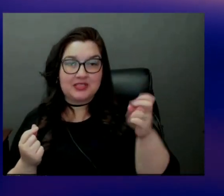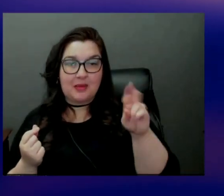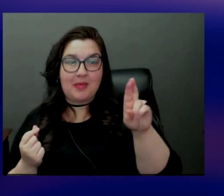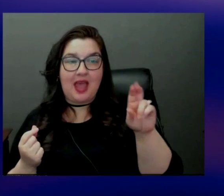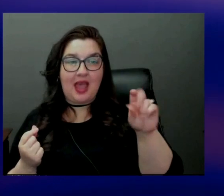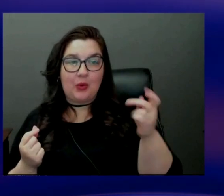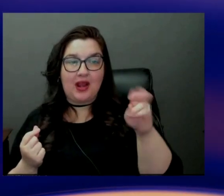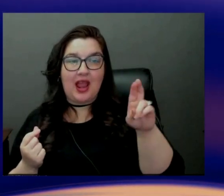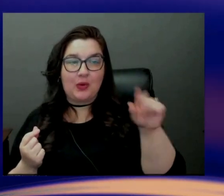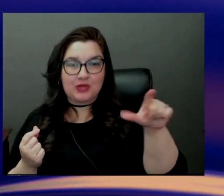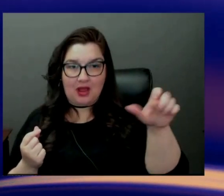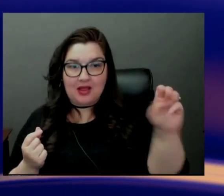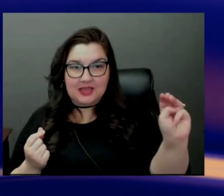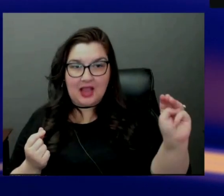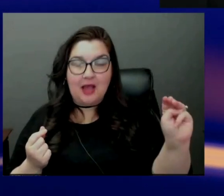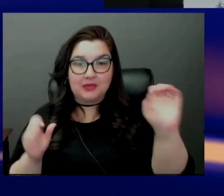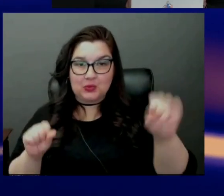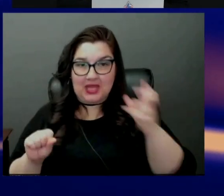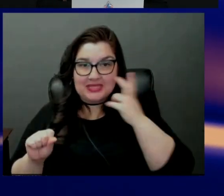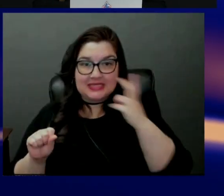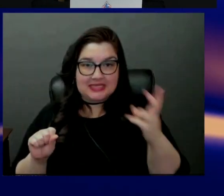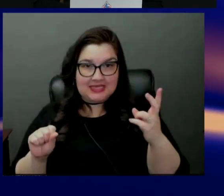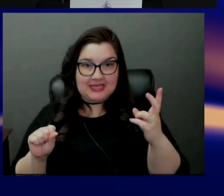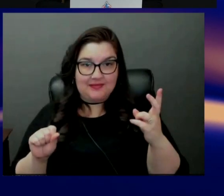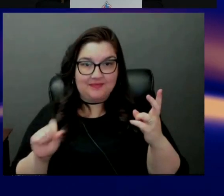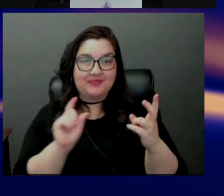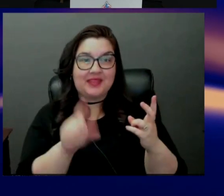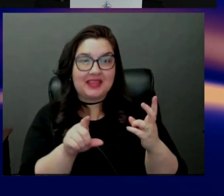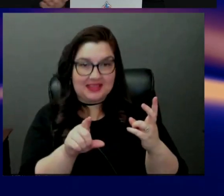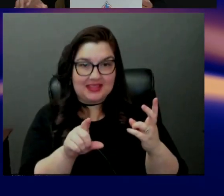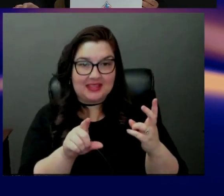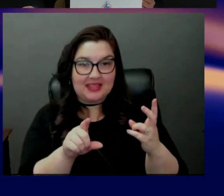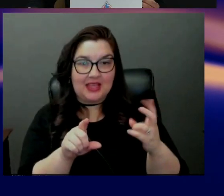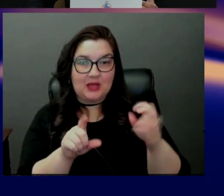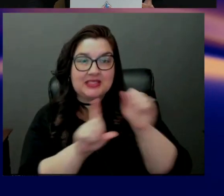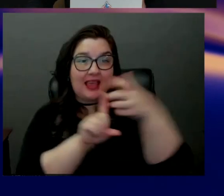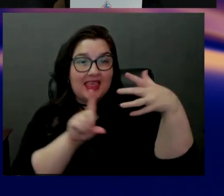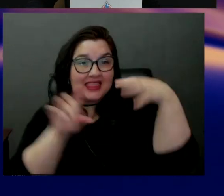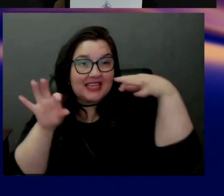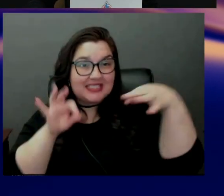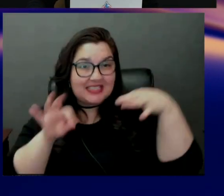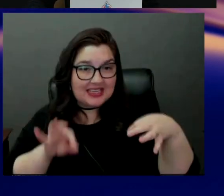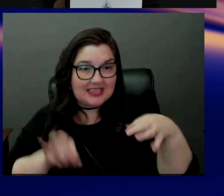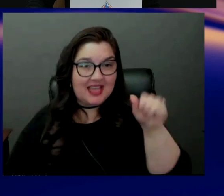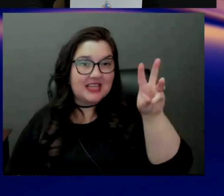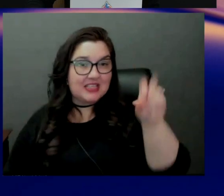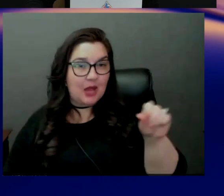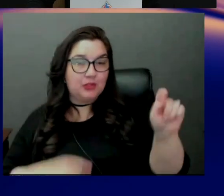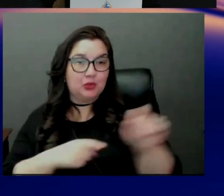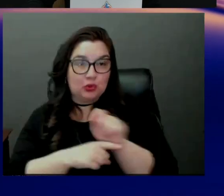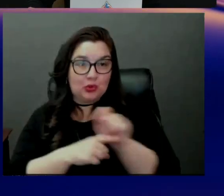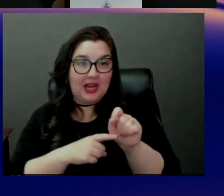for us to see the details for AWS training and certification on Twitch.